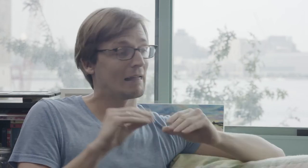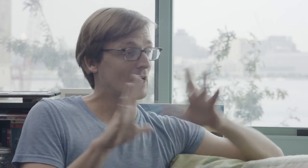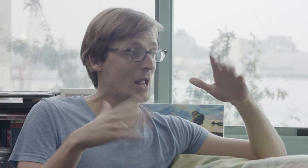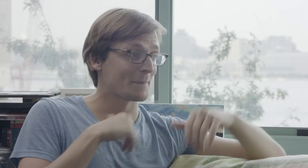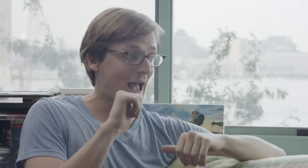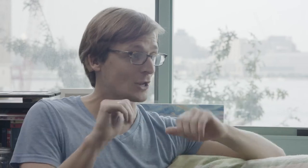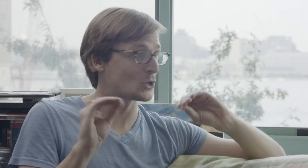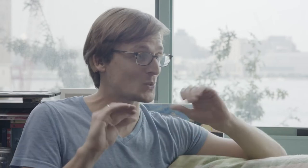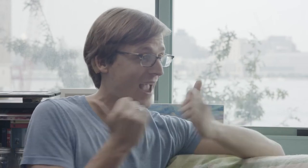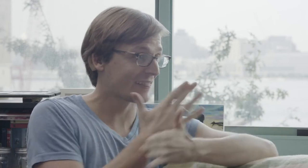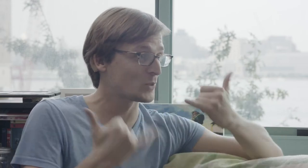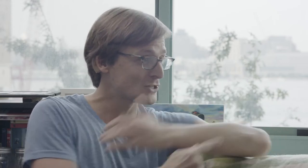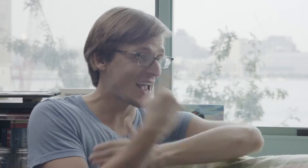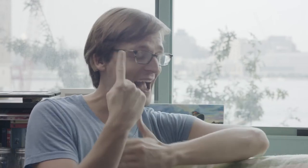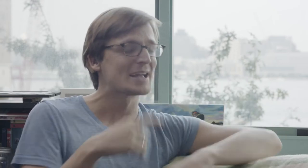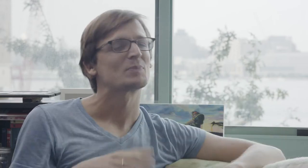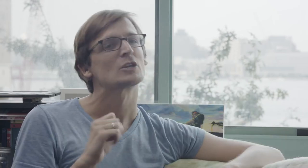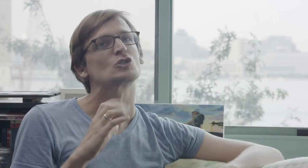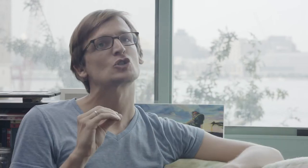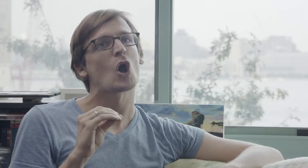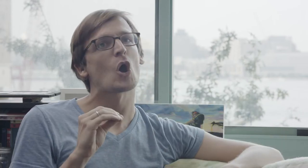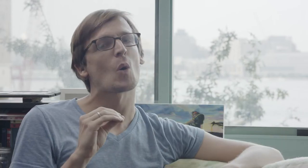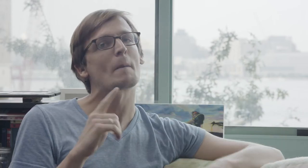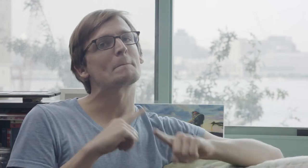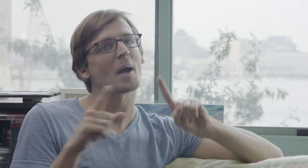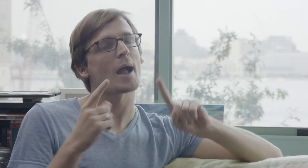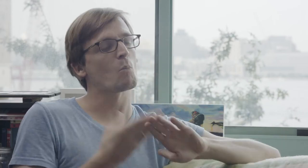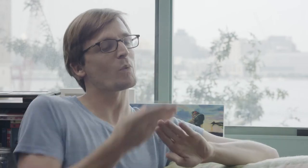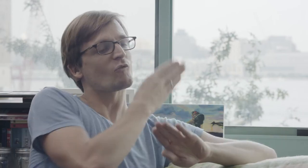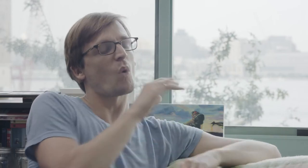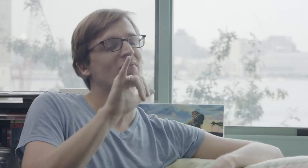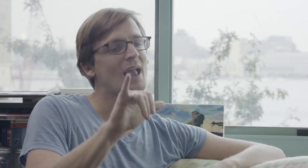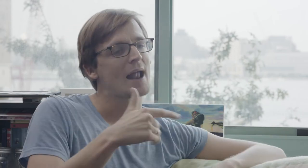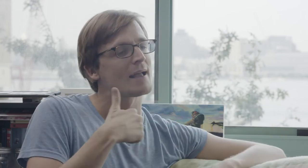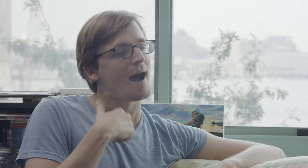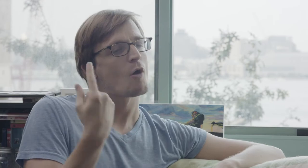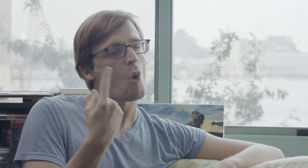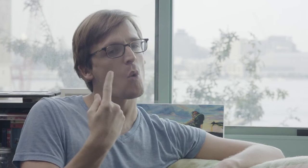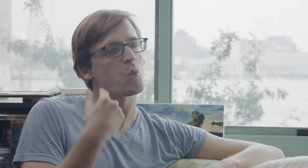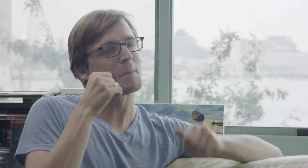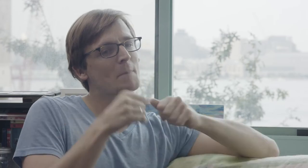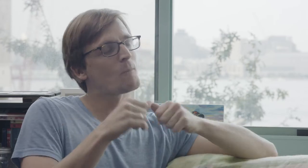and clearly I'm not using any of that today. But prior to that,